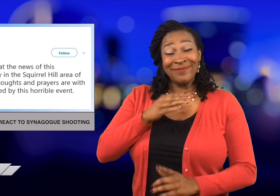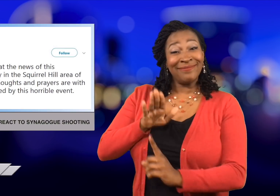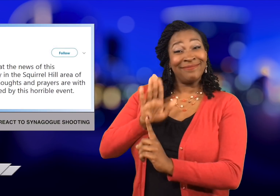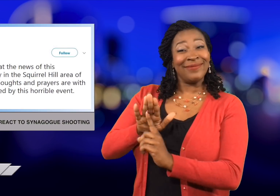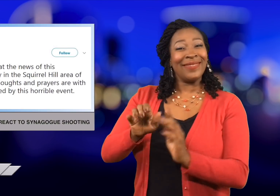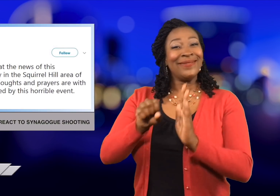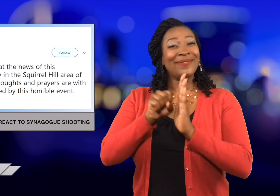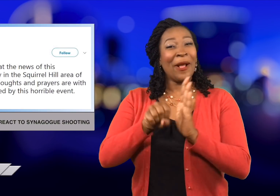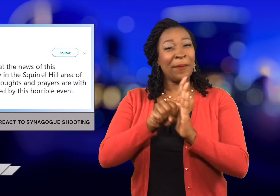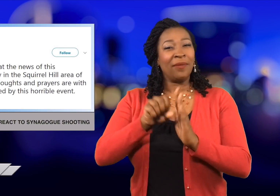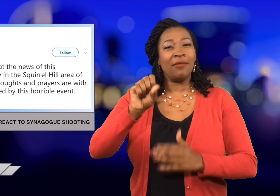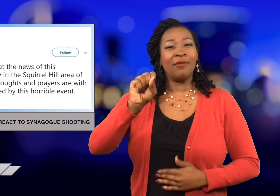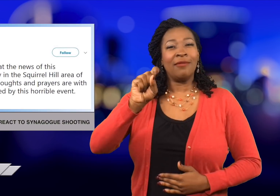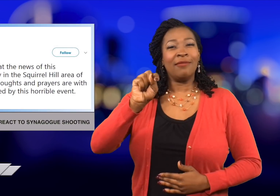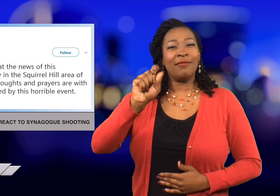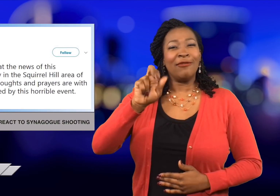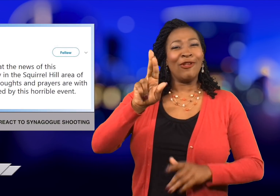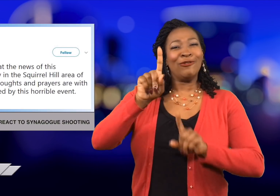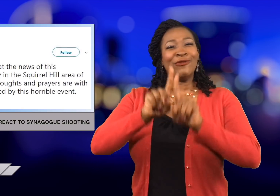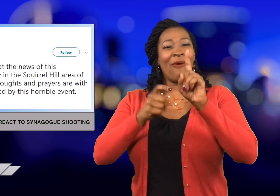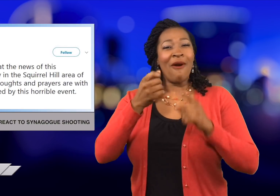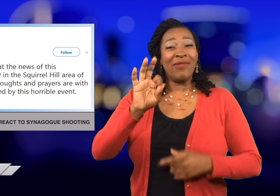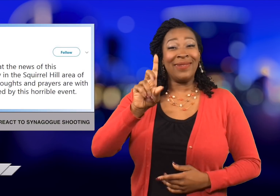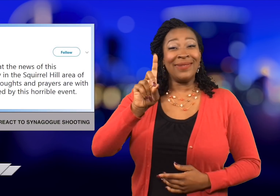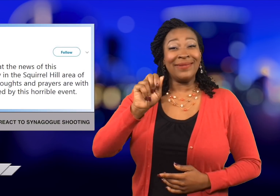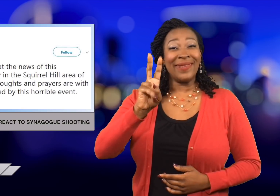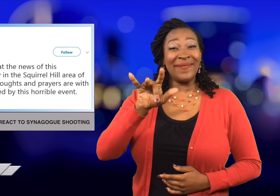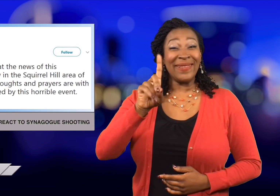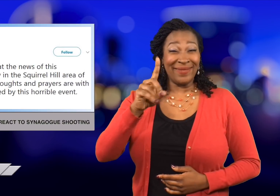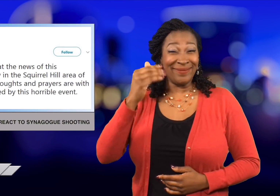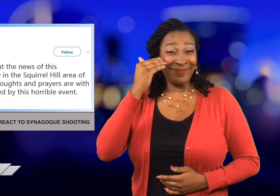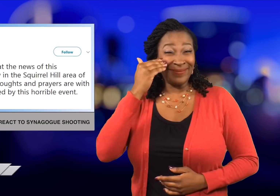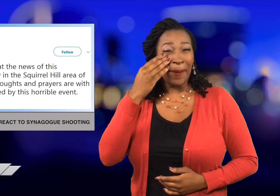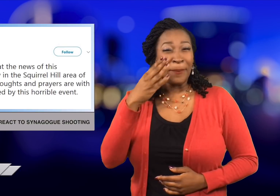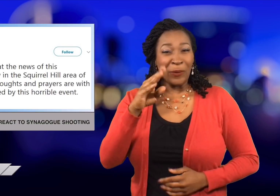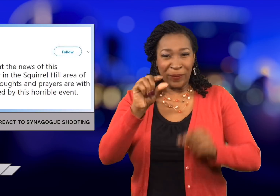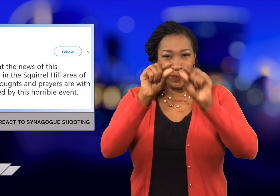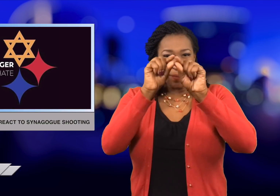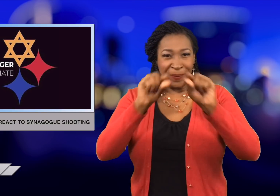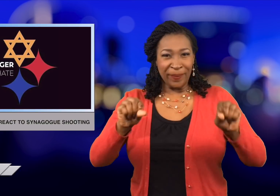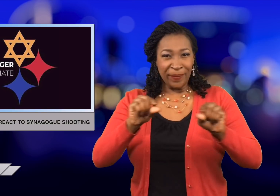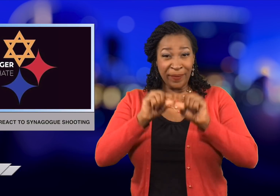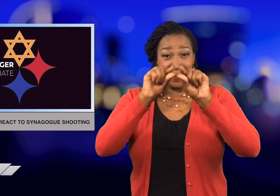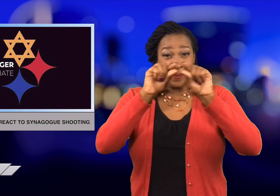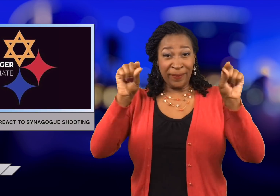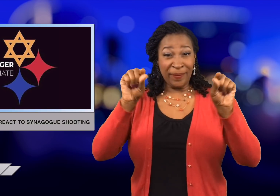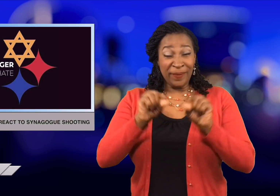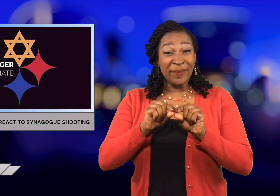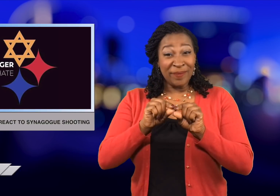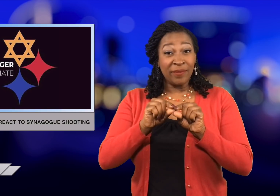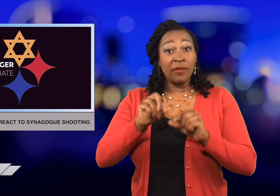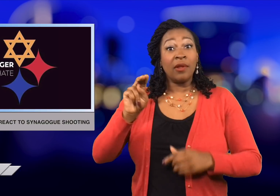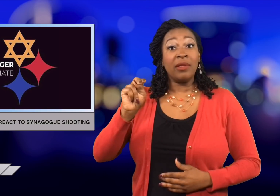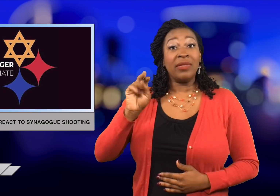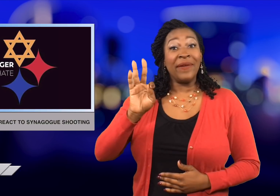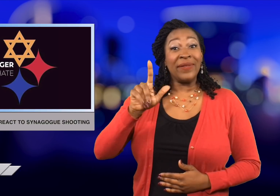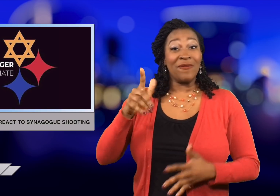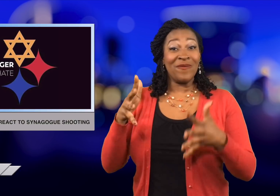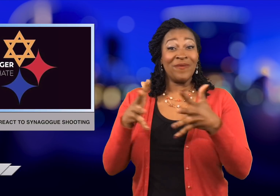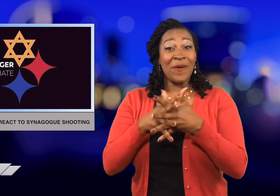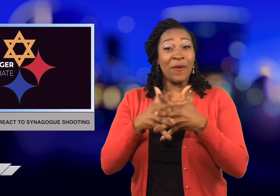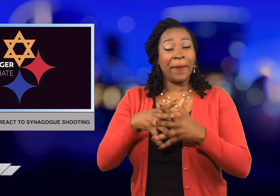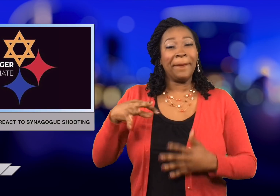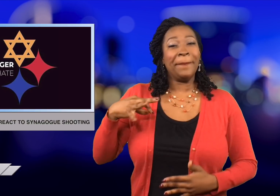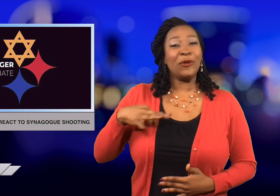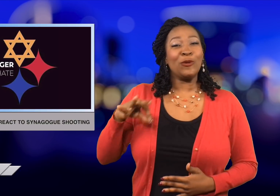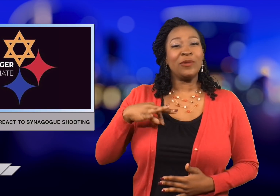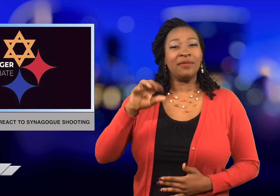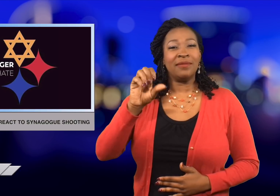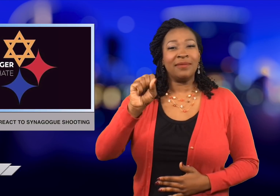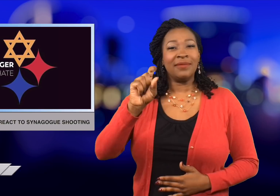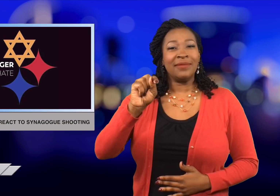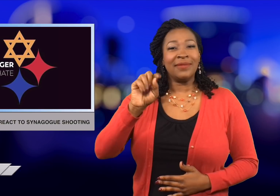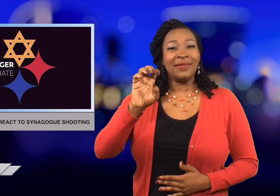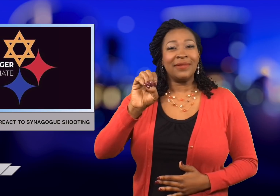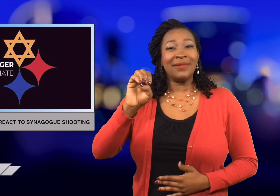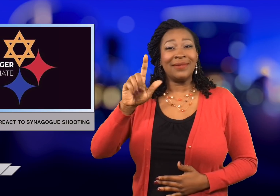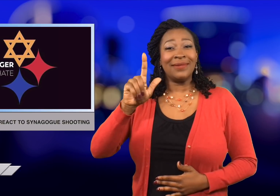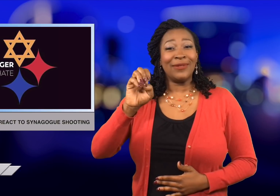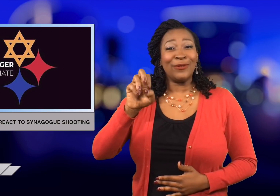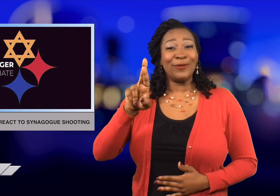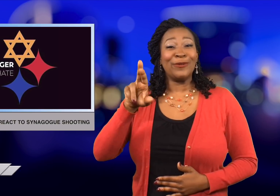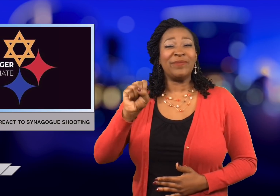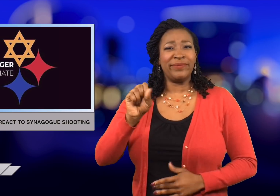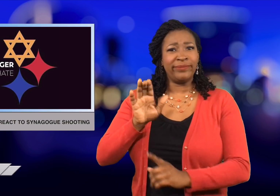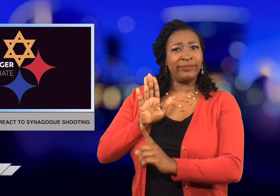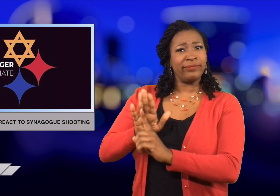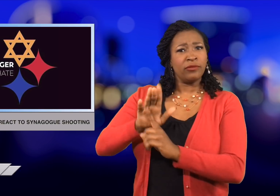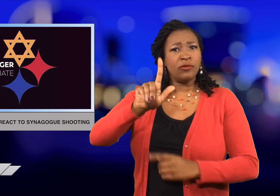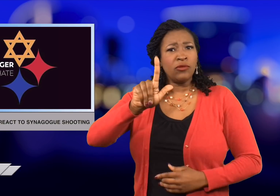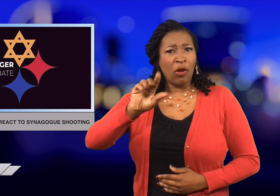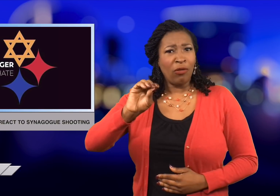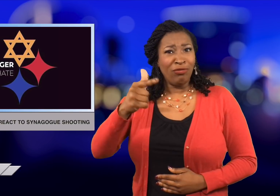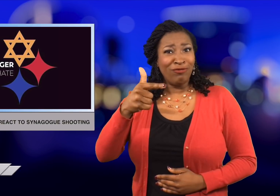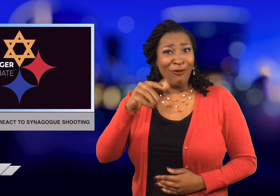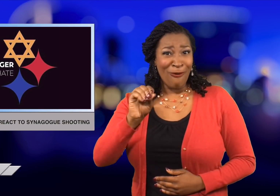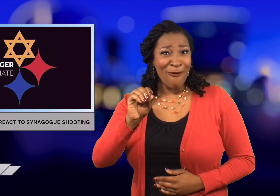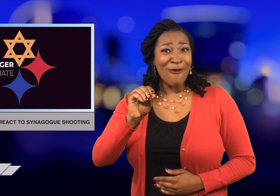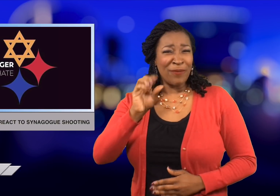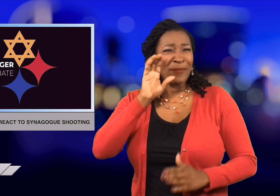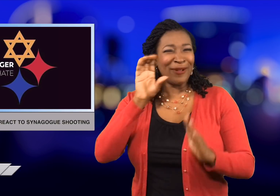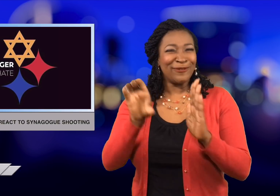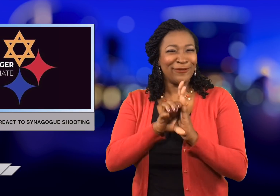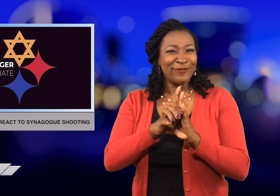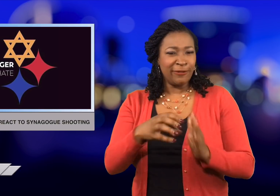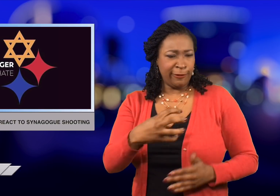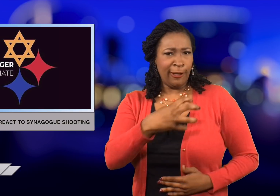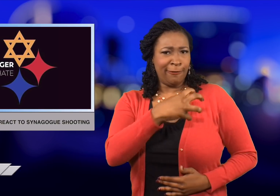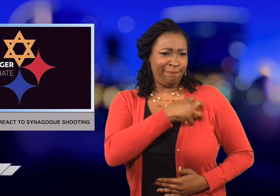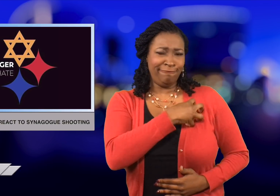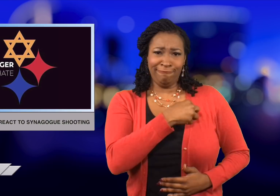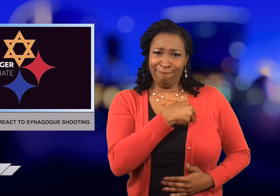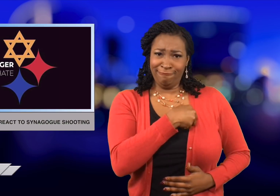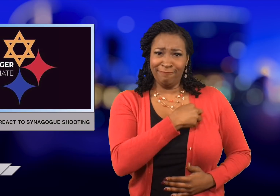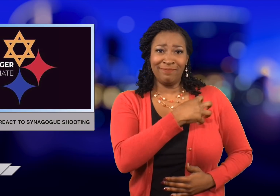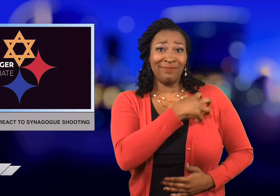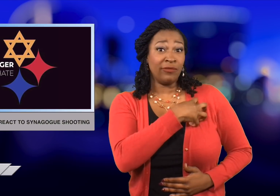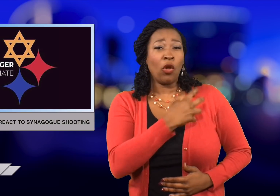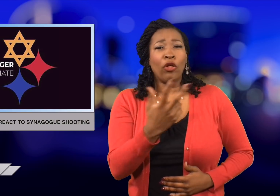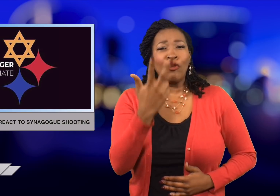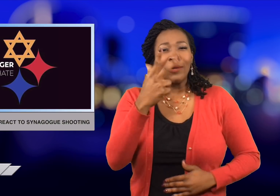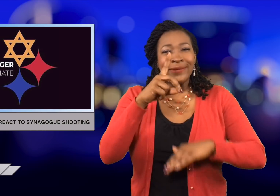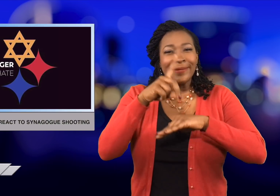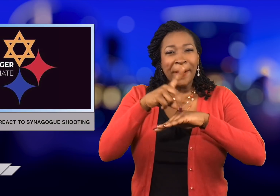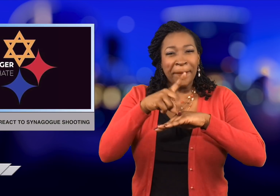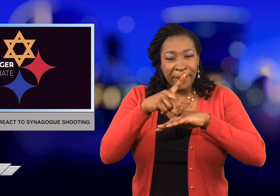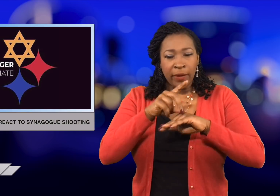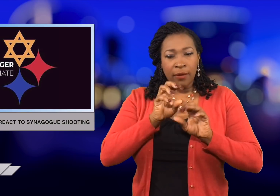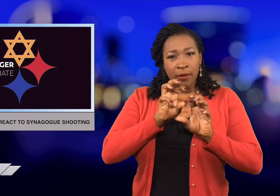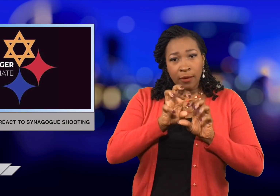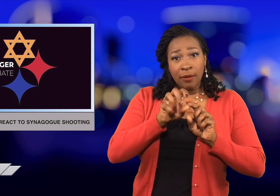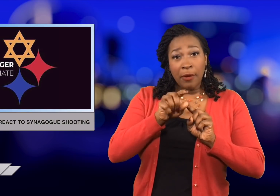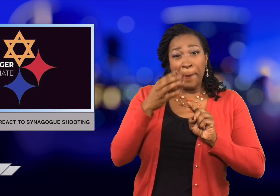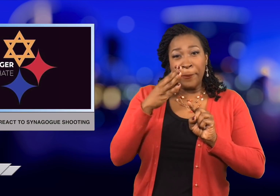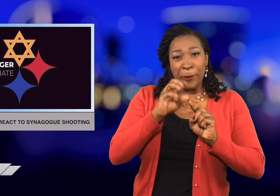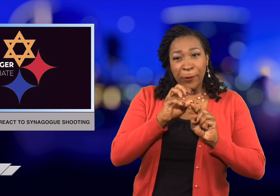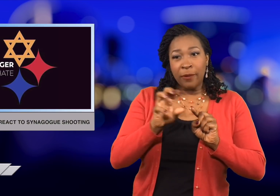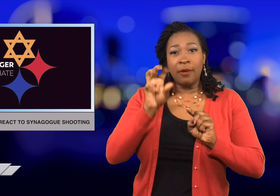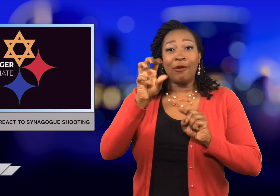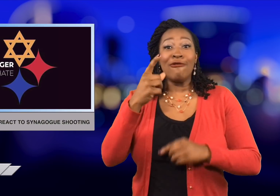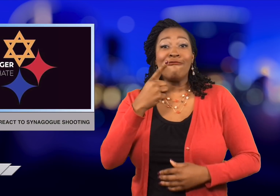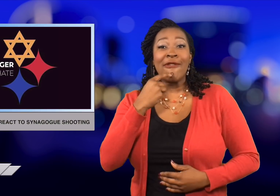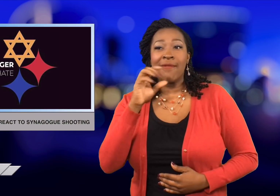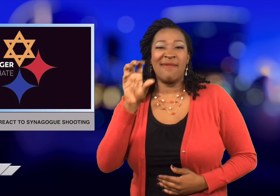The Jewish Star of David replaces the top yellow diamond on the logo that is synonymous